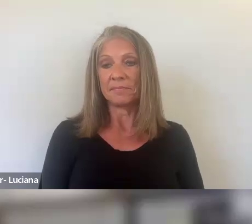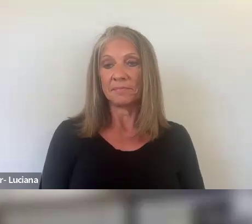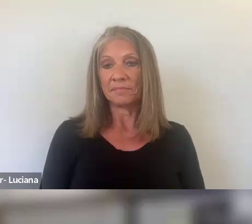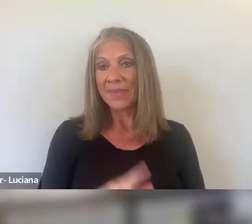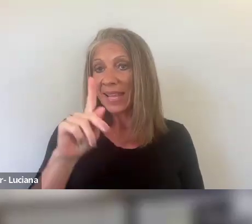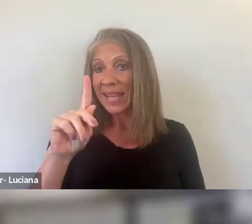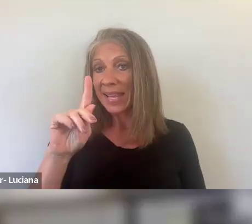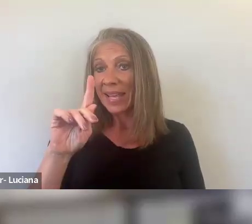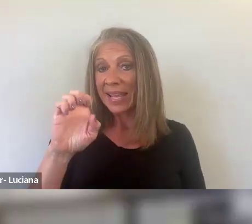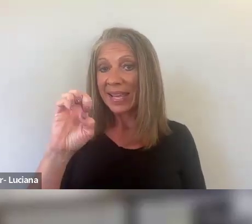ANA ACTON: